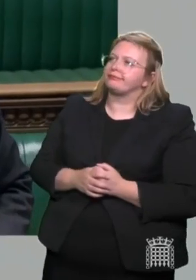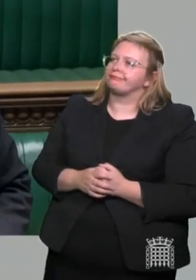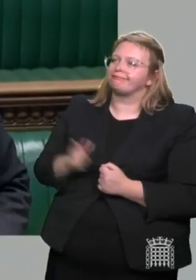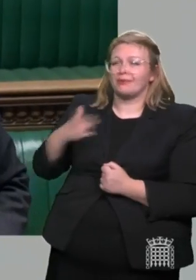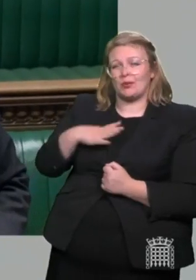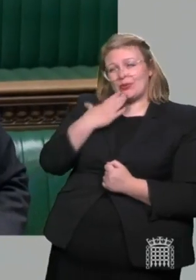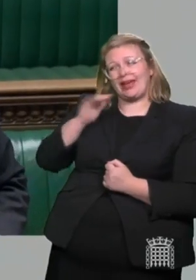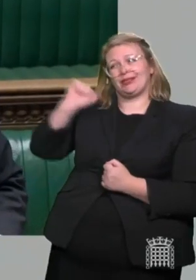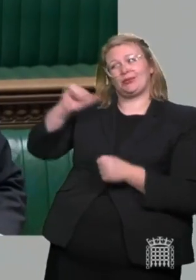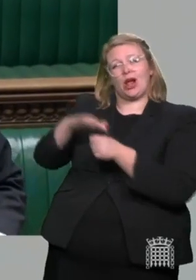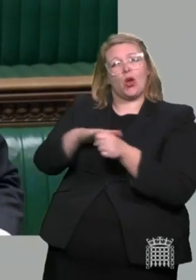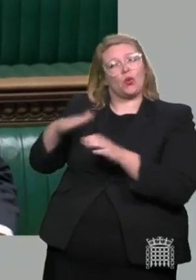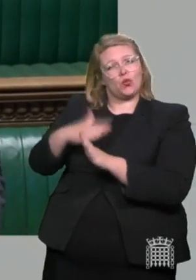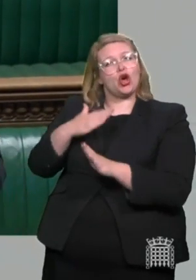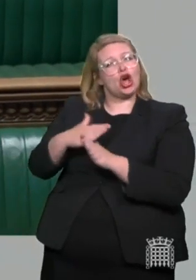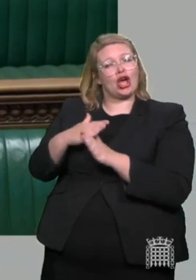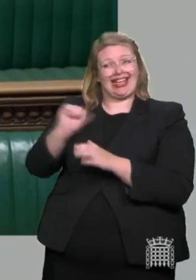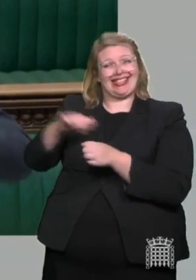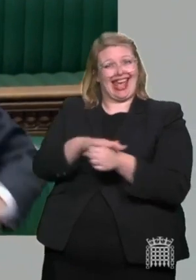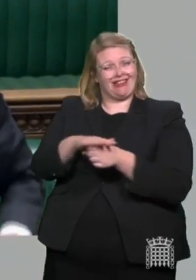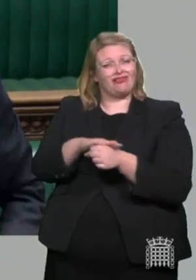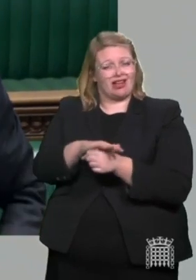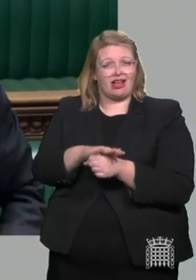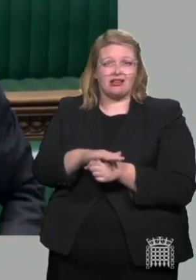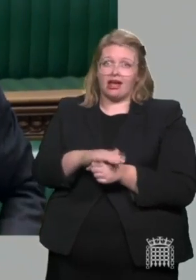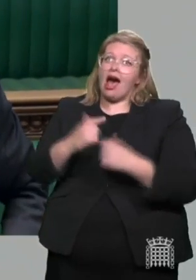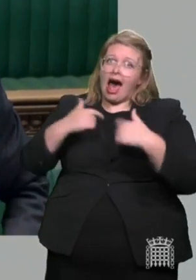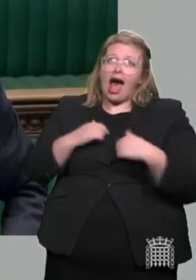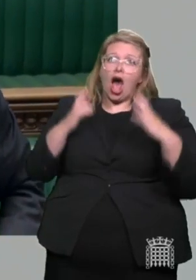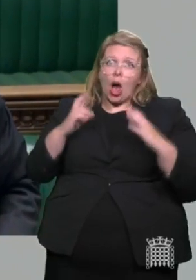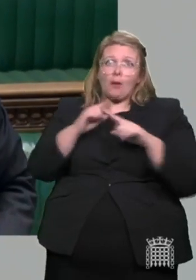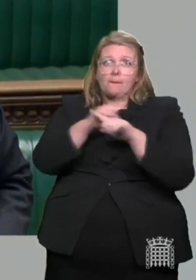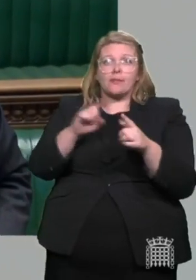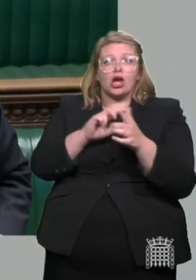for his constituency. My message would be, yes, I hope that the people of Nottinghamshire will